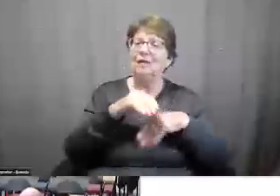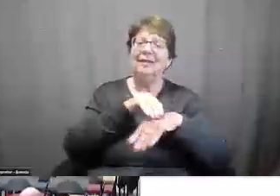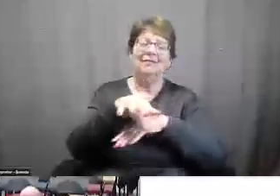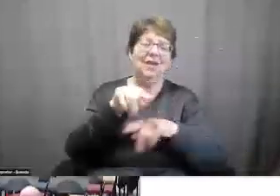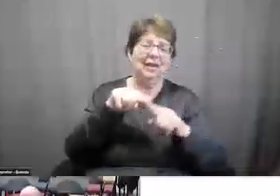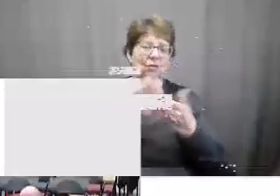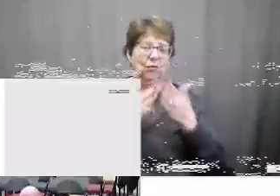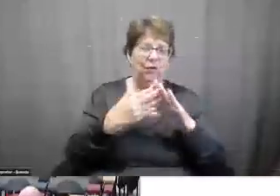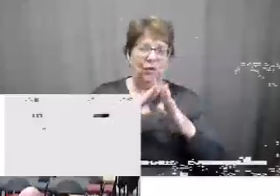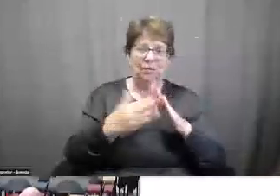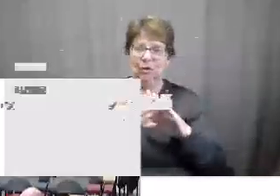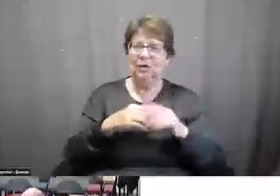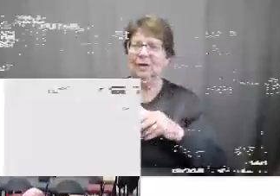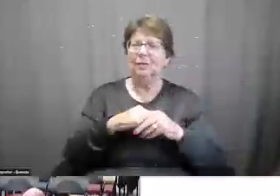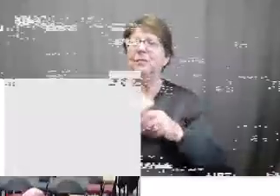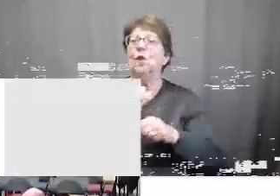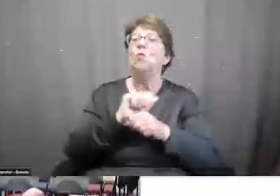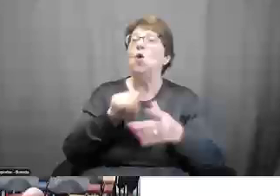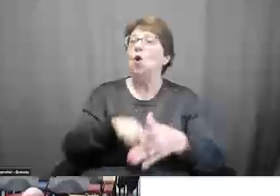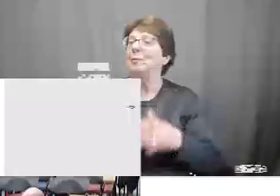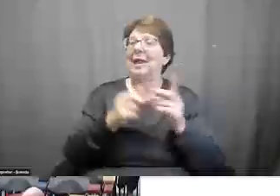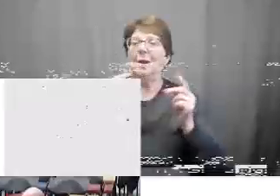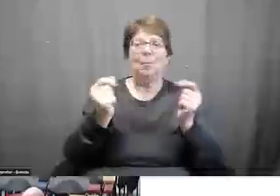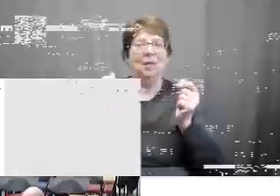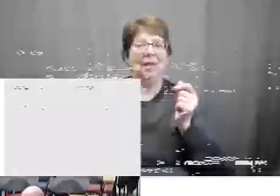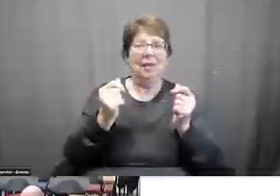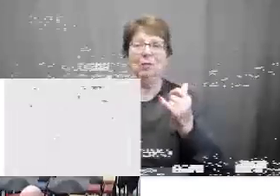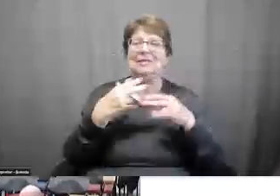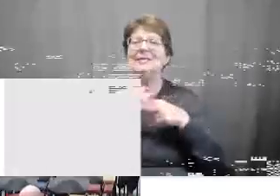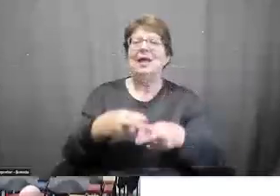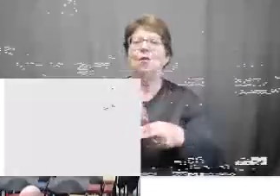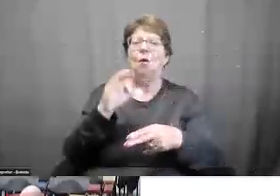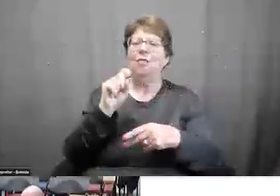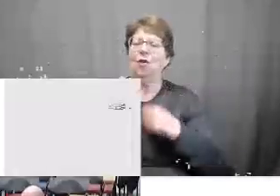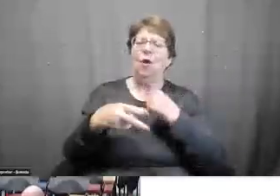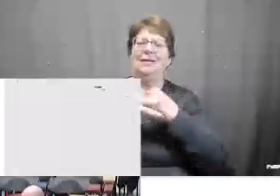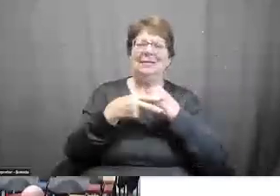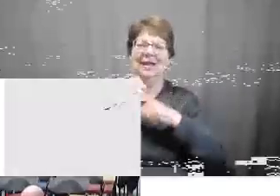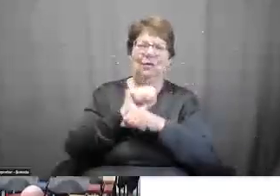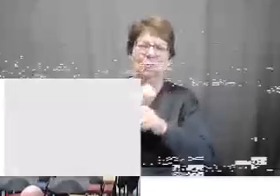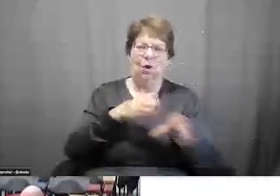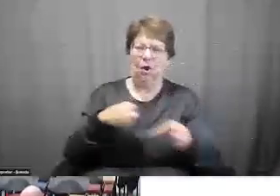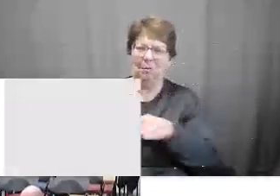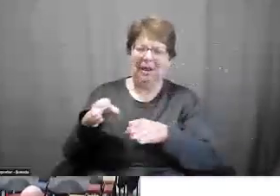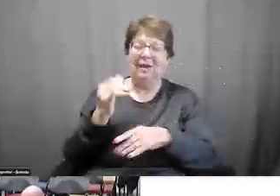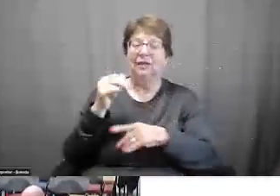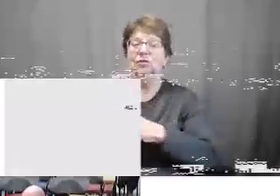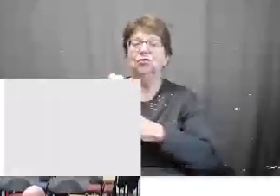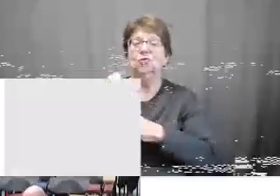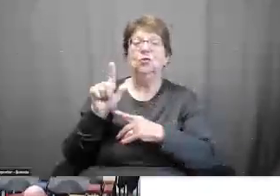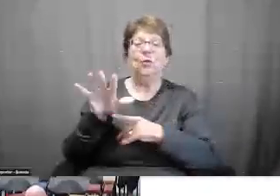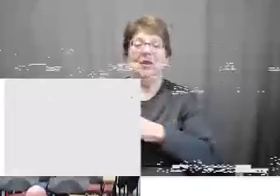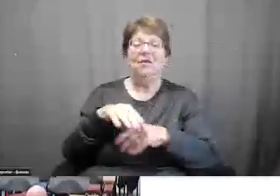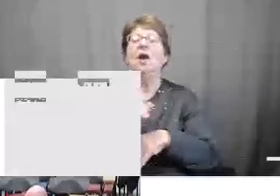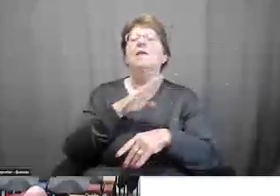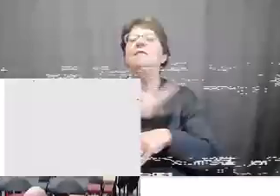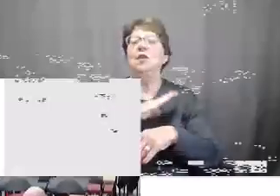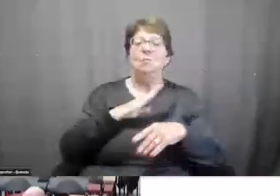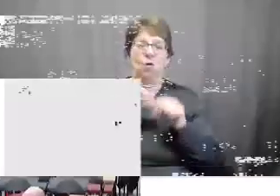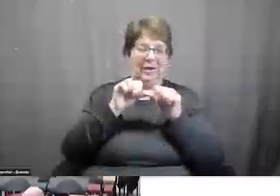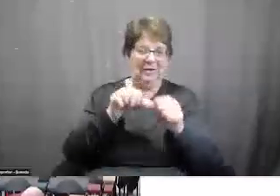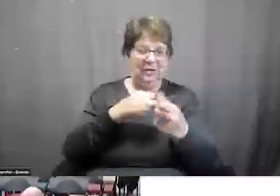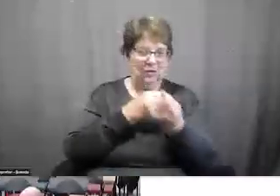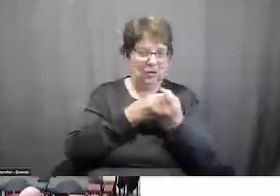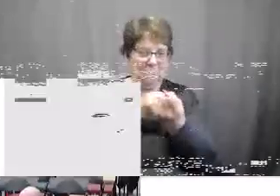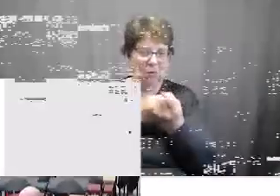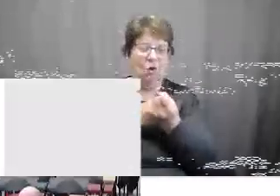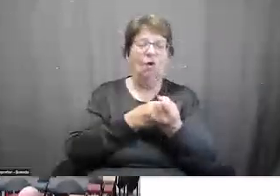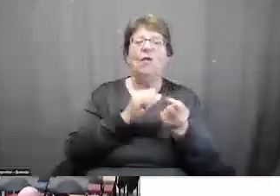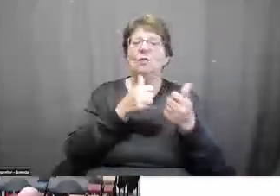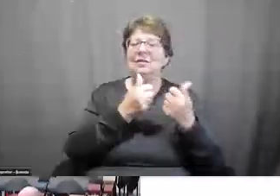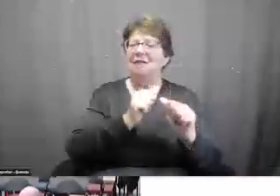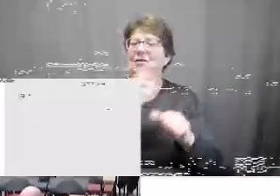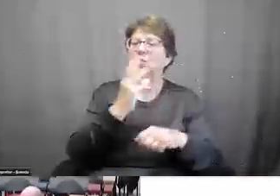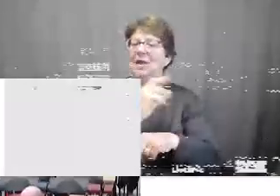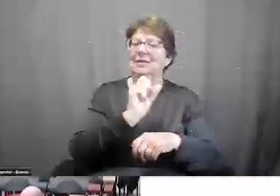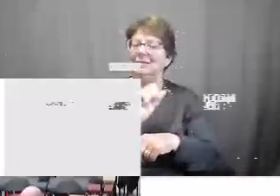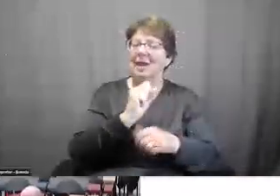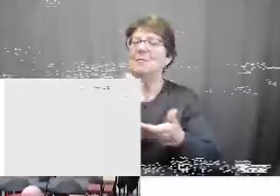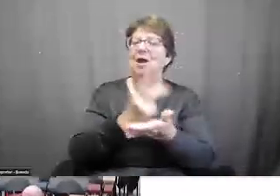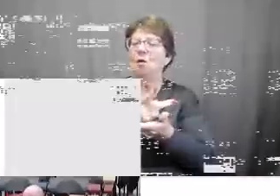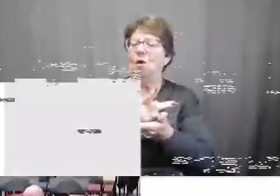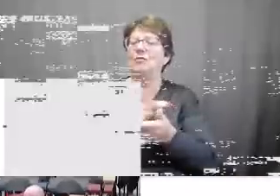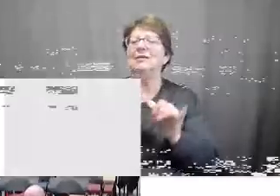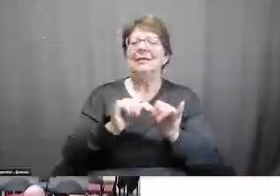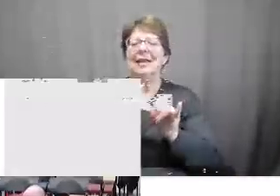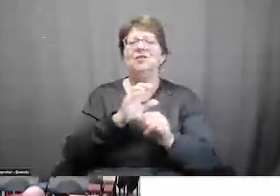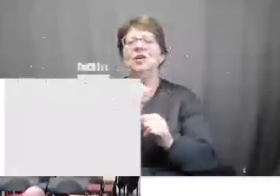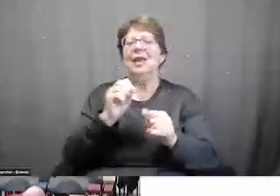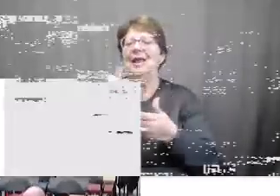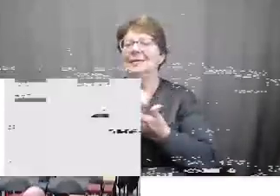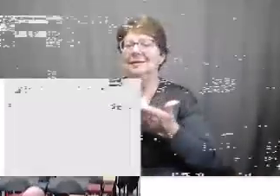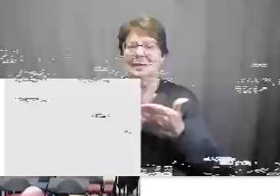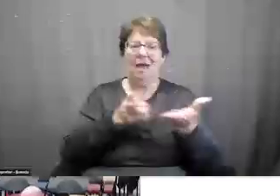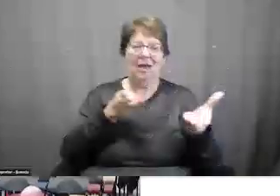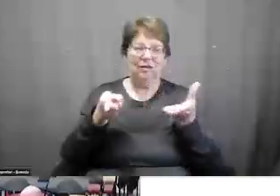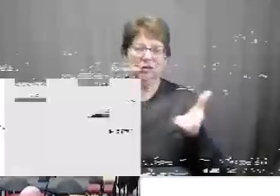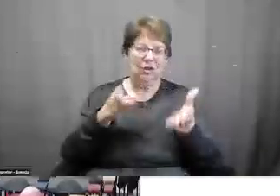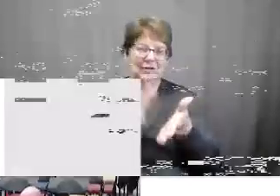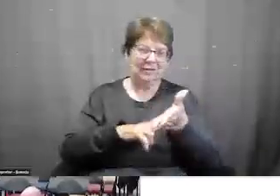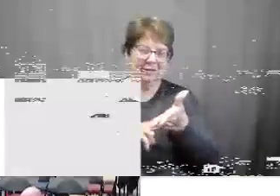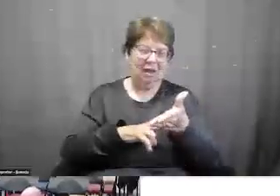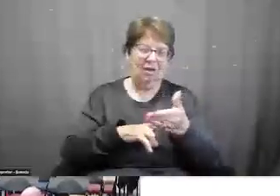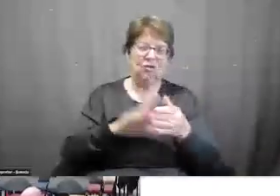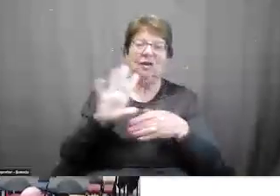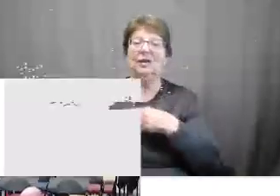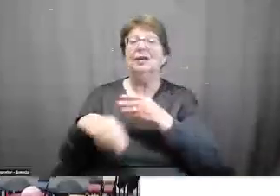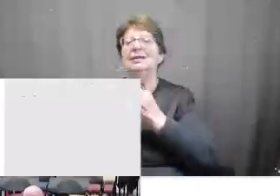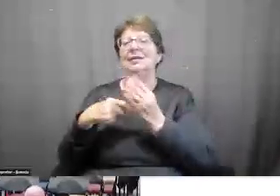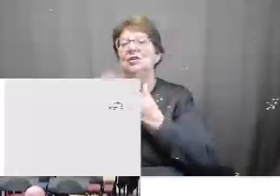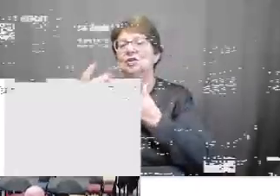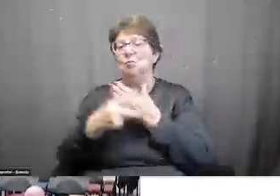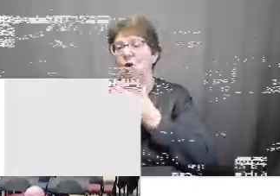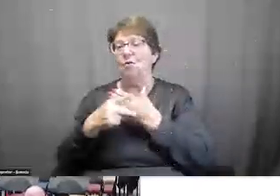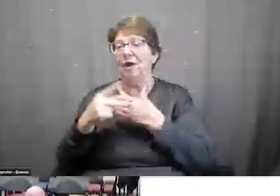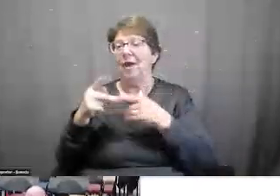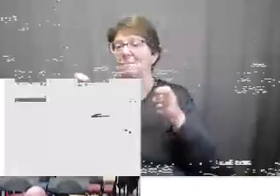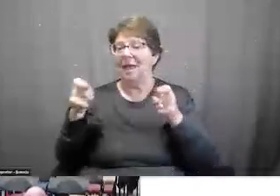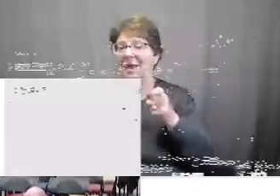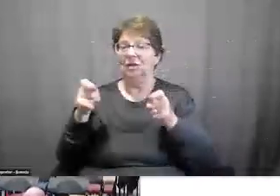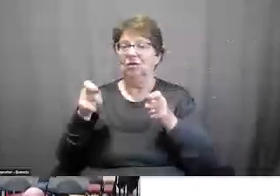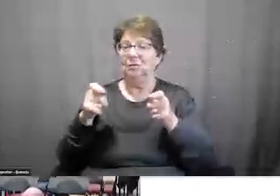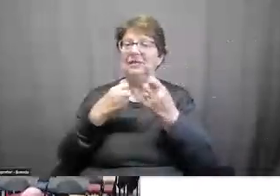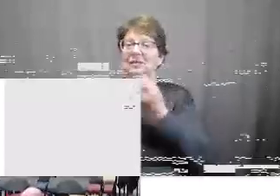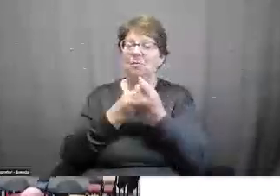Boardroom: Work began immediately on what is now called the Cost Saving Work Plan, and in June of 25, the board continued to support these efforts on West Seattle by authorizing an engineering and design services contract and additional program management support services to support the work.